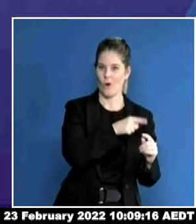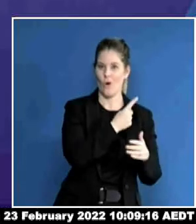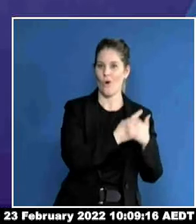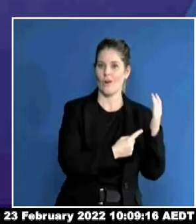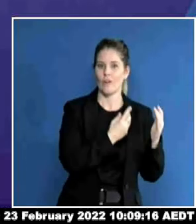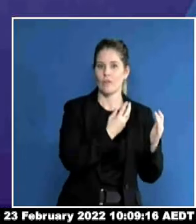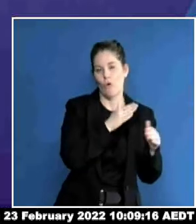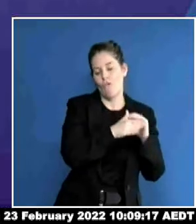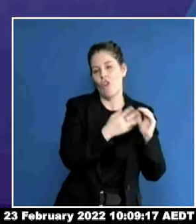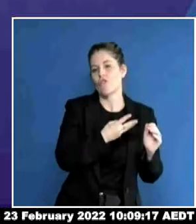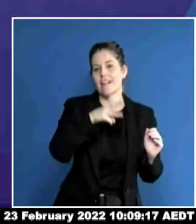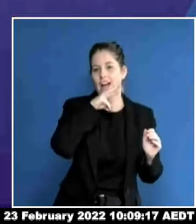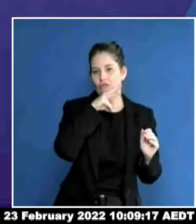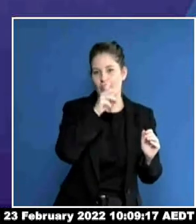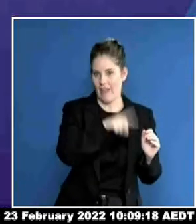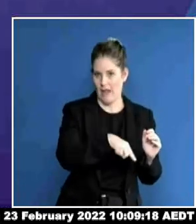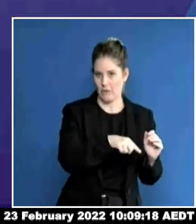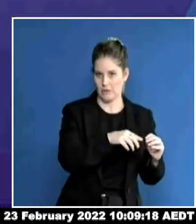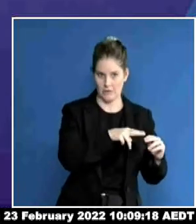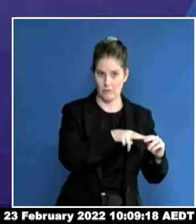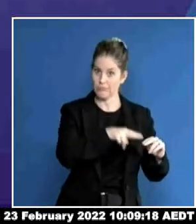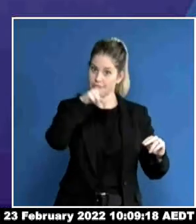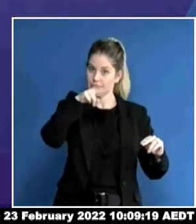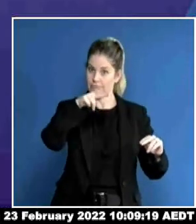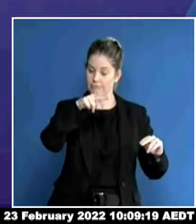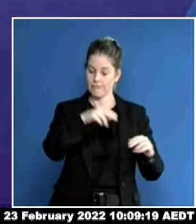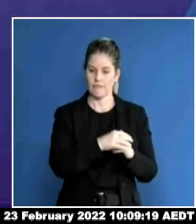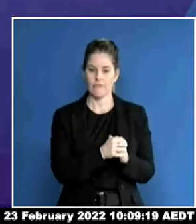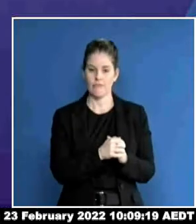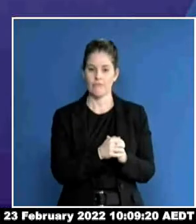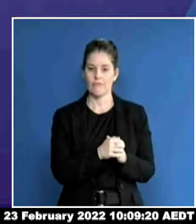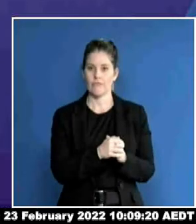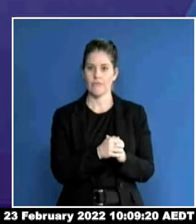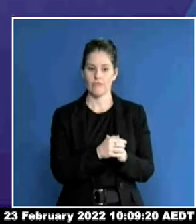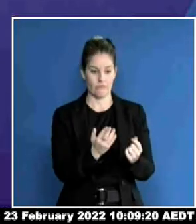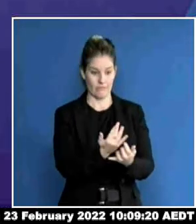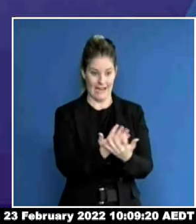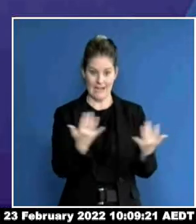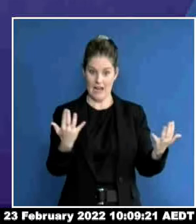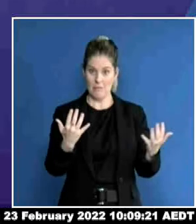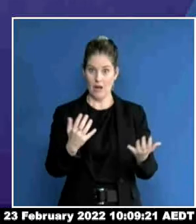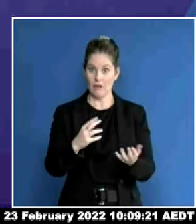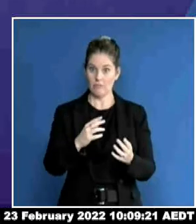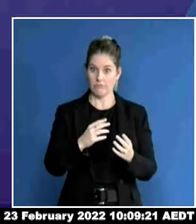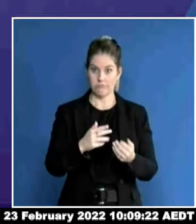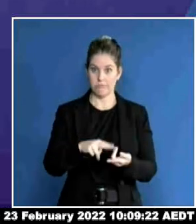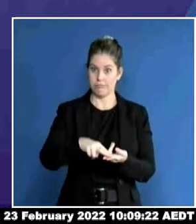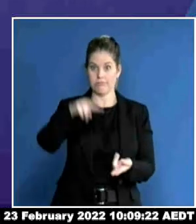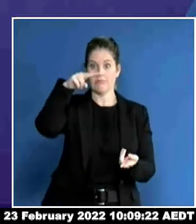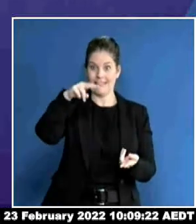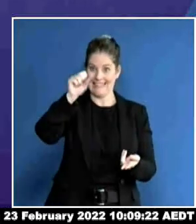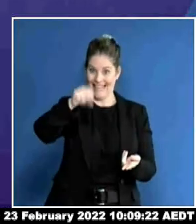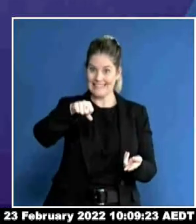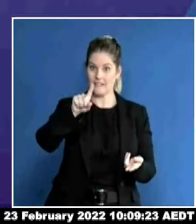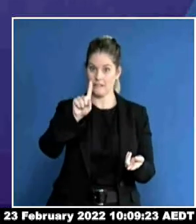Although the number of DES participants has increased according to these figures, this appears not to be matched by outcomes.